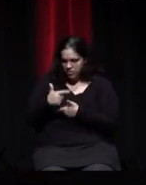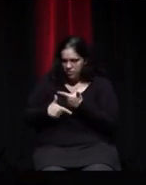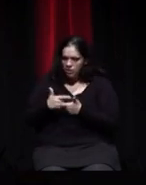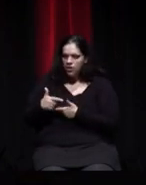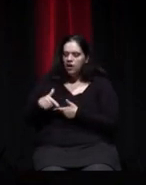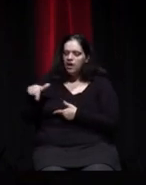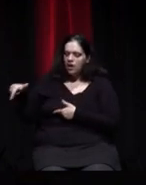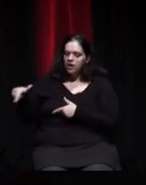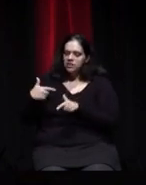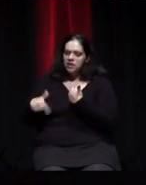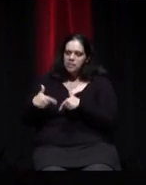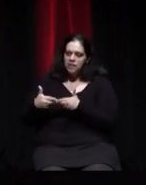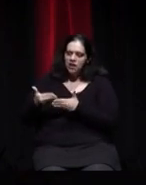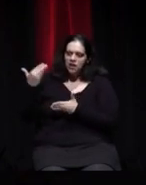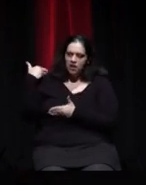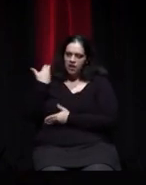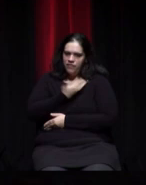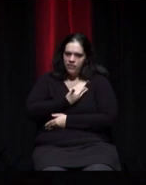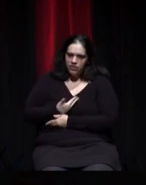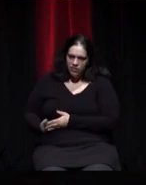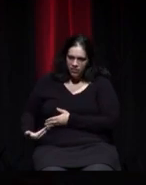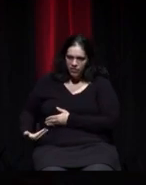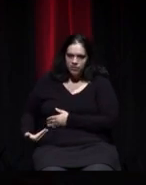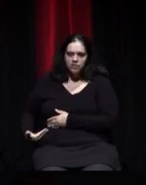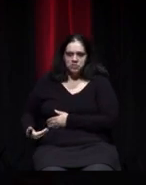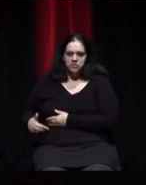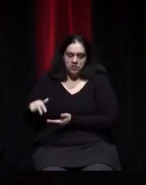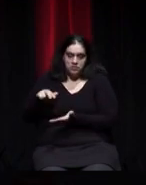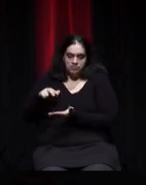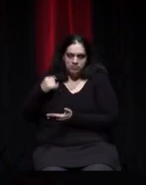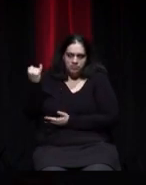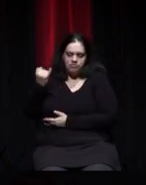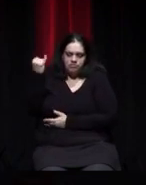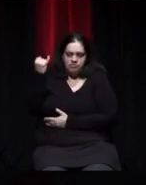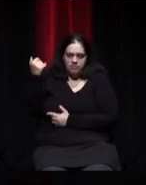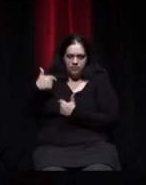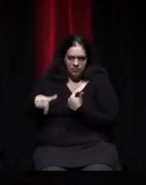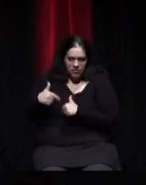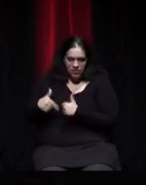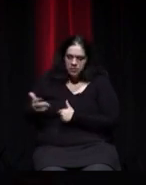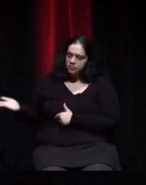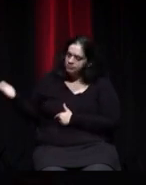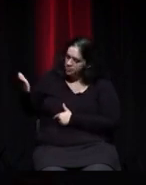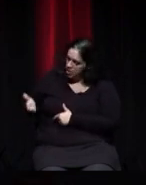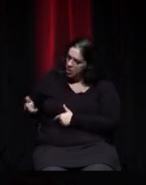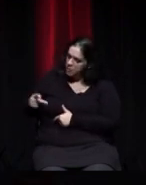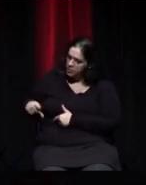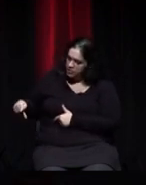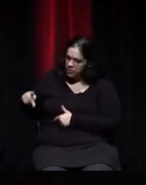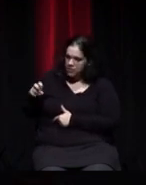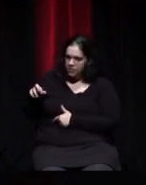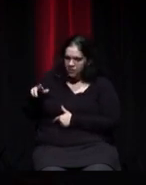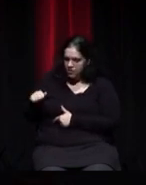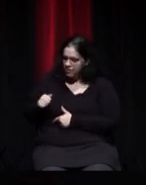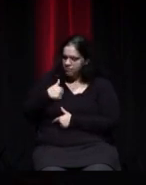at a time this meant something else. Professor Vera, it's also a pleasure